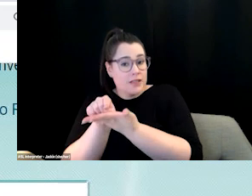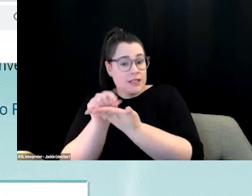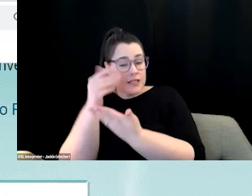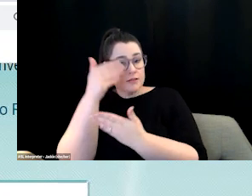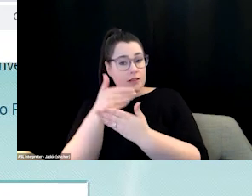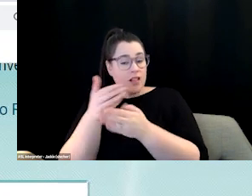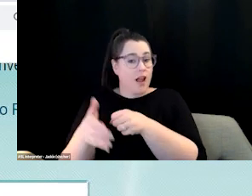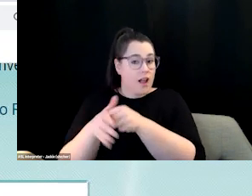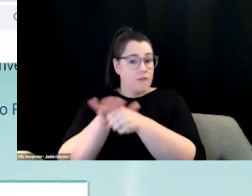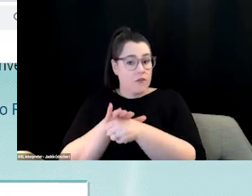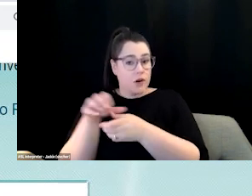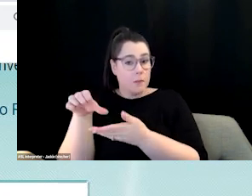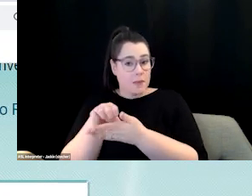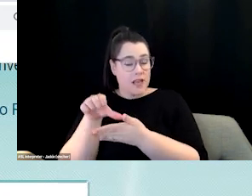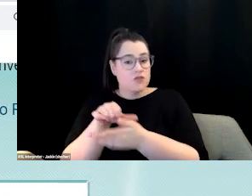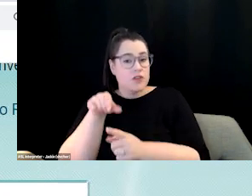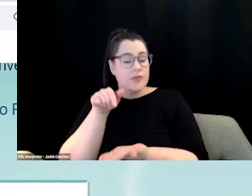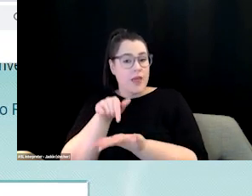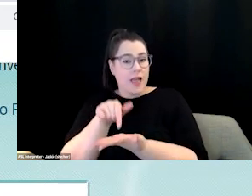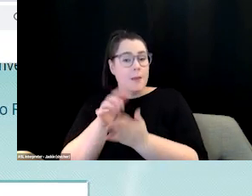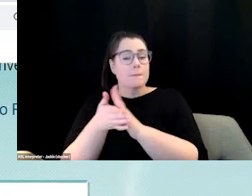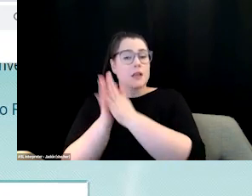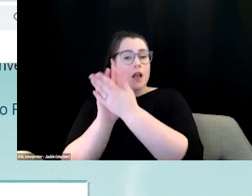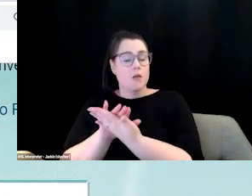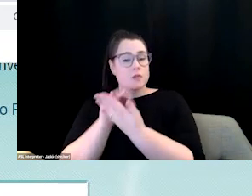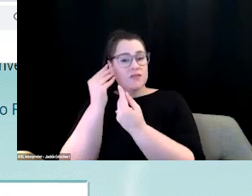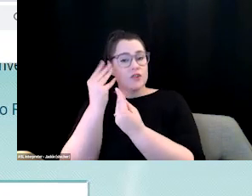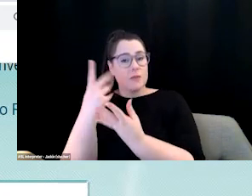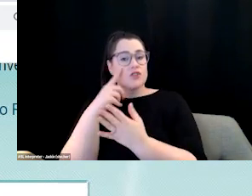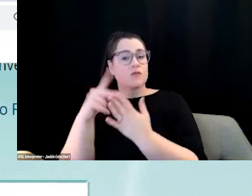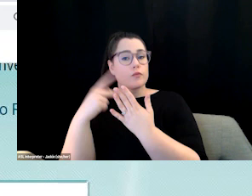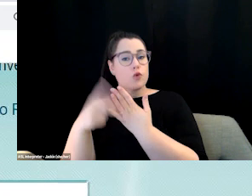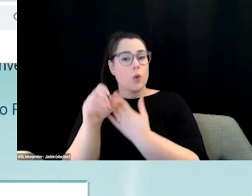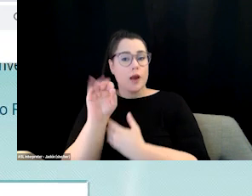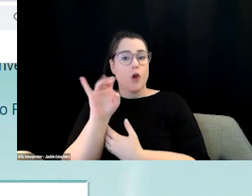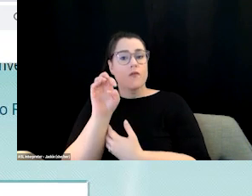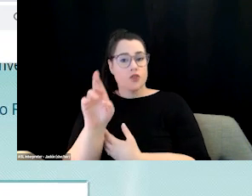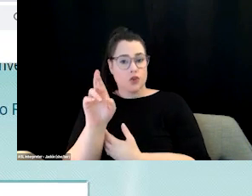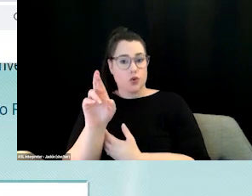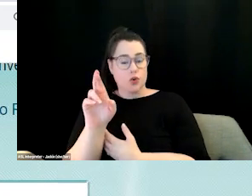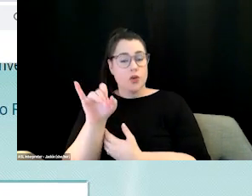for the program officer on whether or not they will have that proposal be considered other places at NSF.